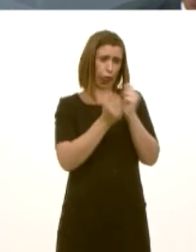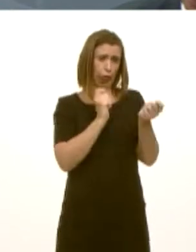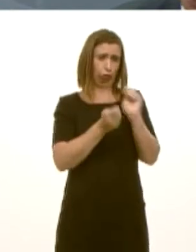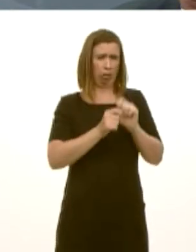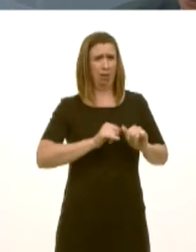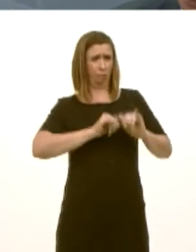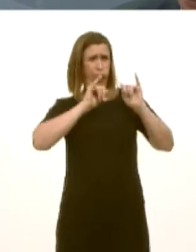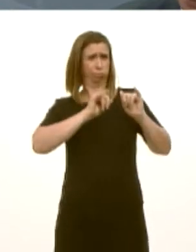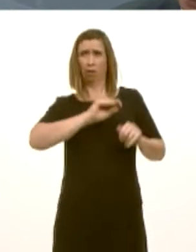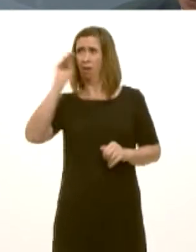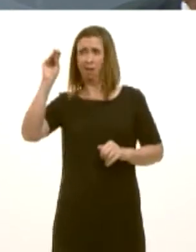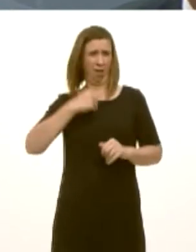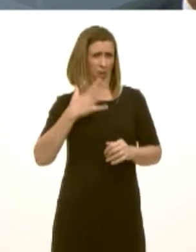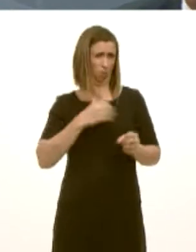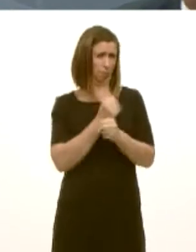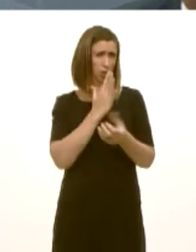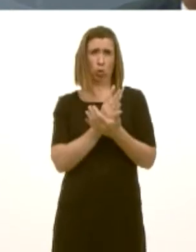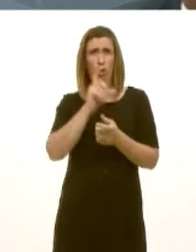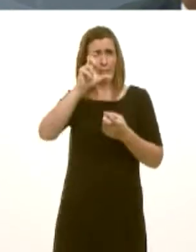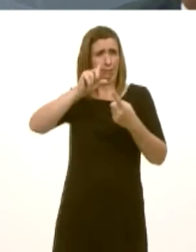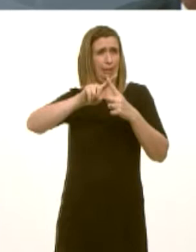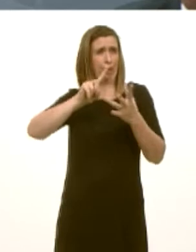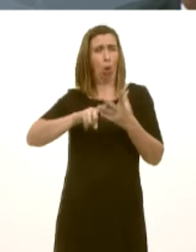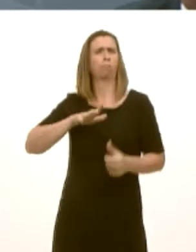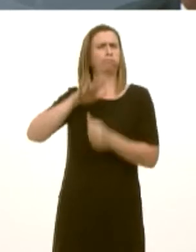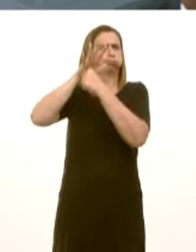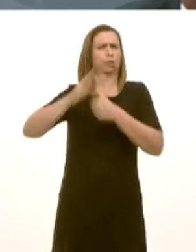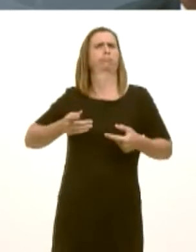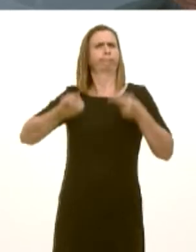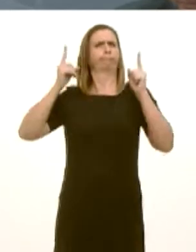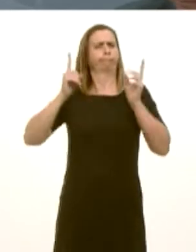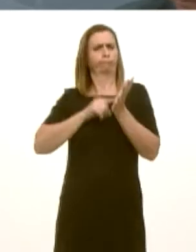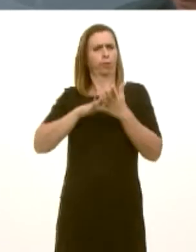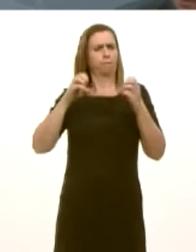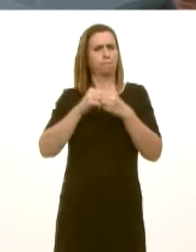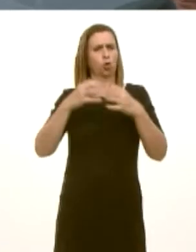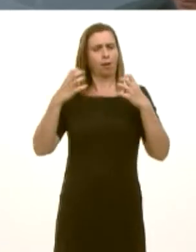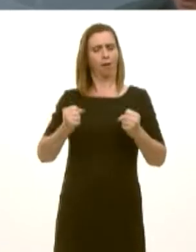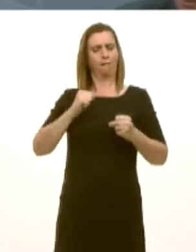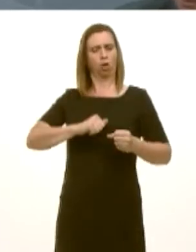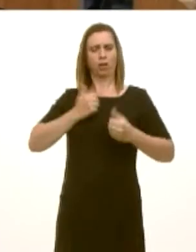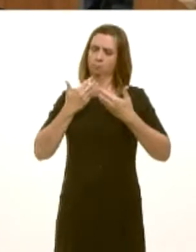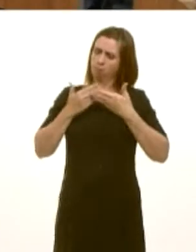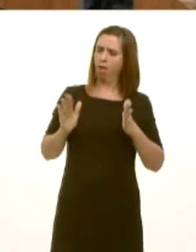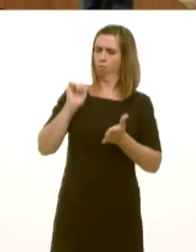We need to know that that chief executive exercised probity in that role, as well as the current role.